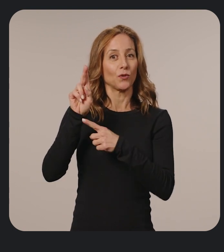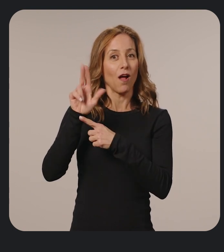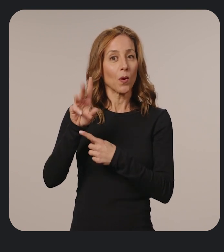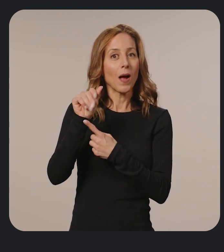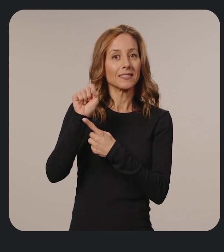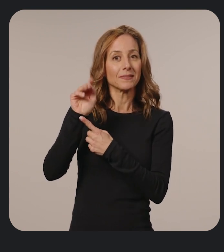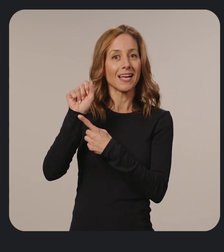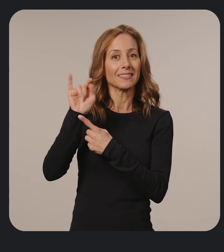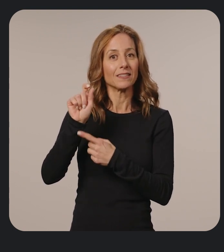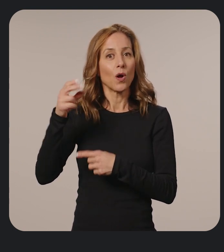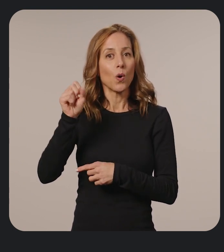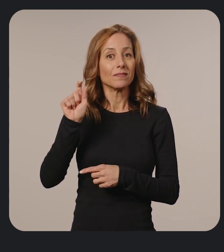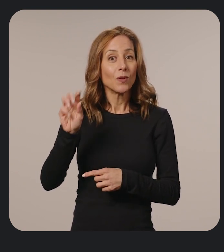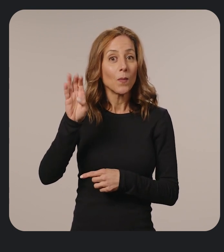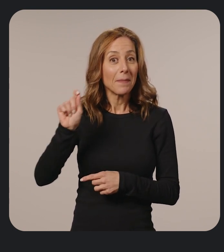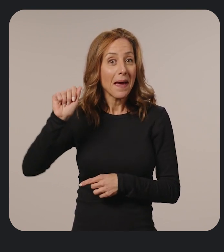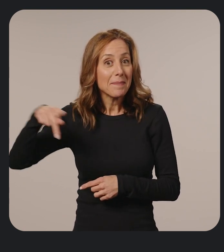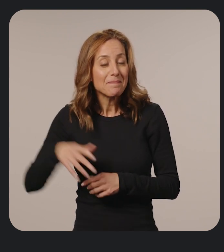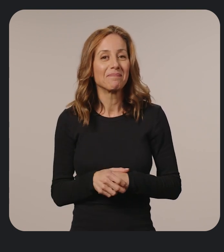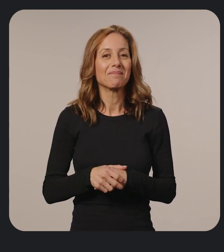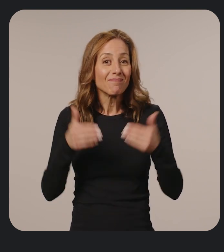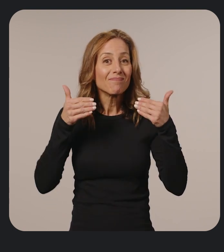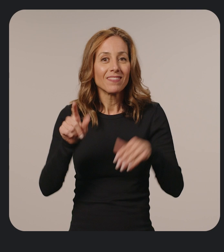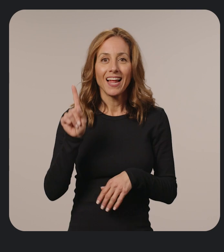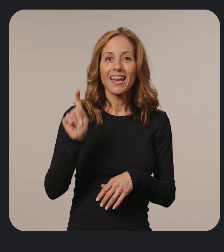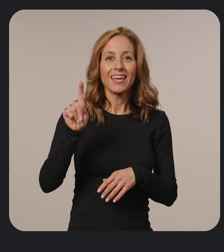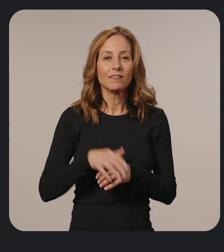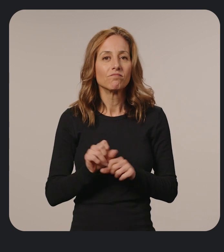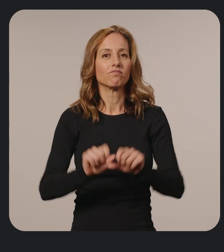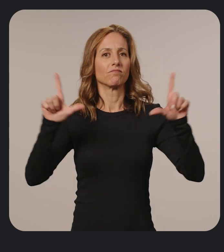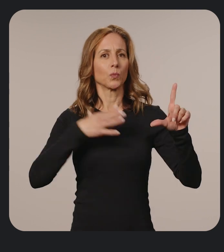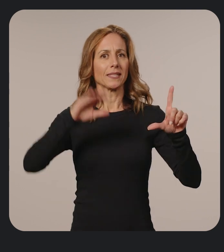So wasmtastic -host.web.app. Let's go ahead and click on that,